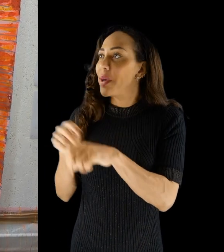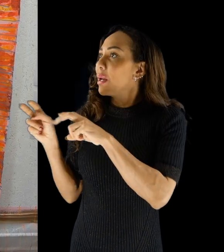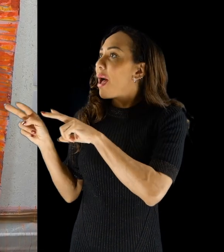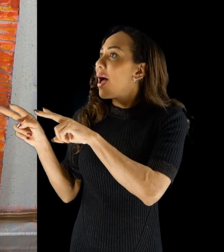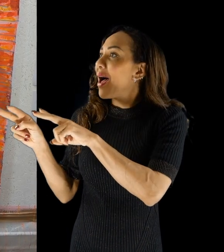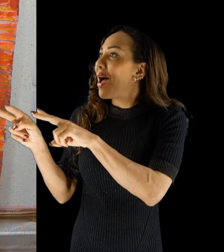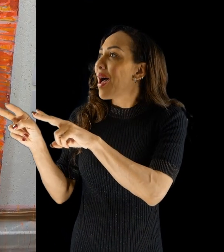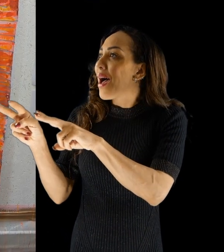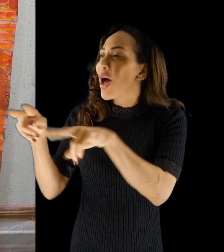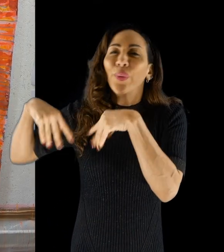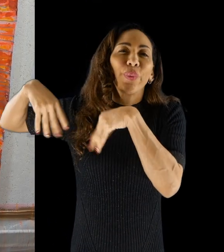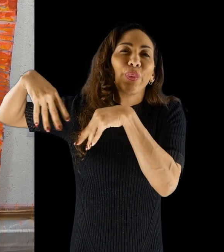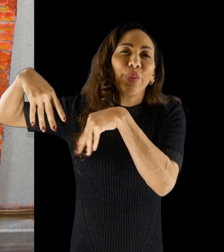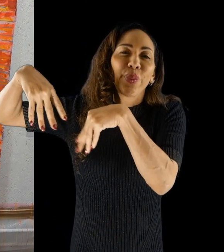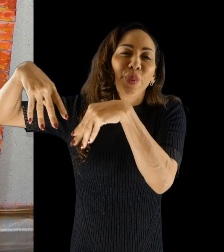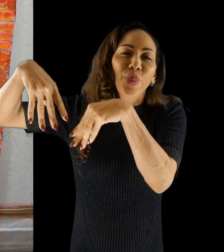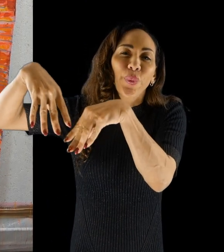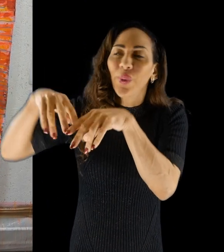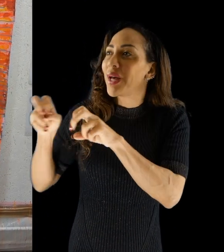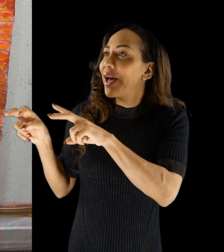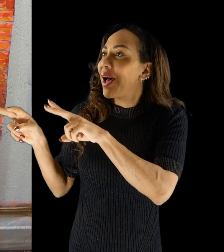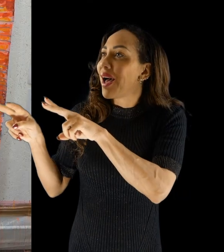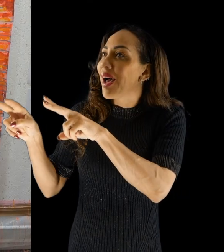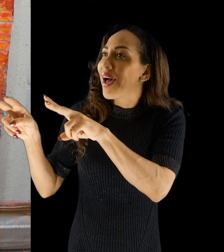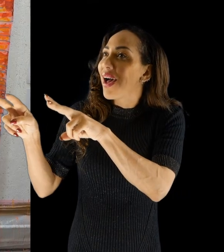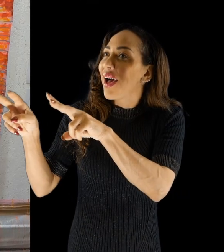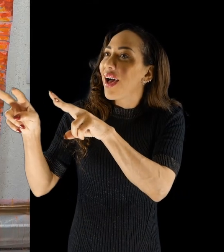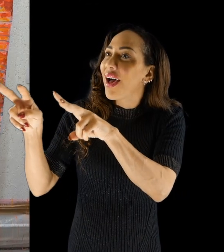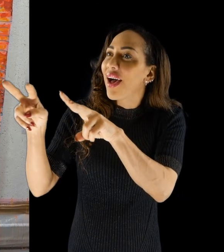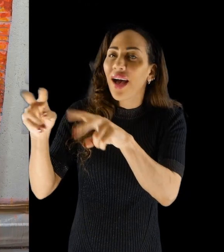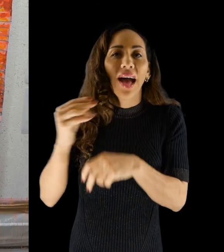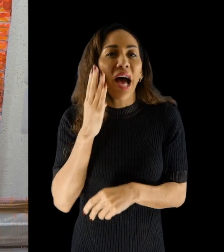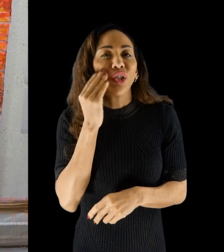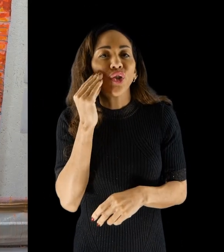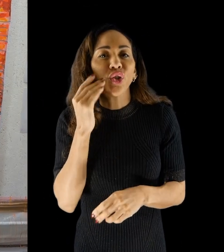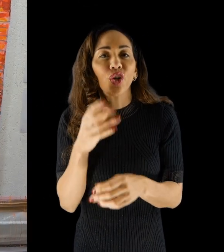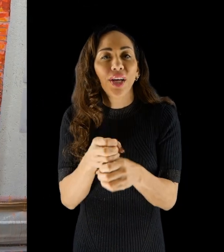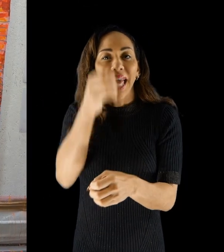story behind sugar cane production for the people who make the sugar cane, who grow the sugar cane,